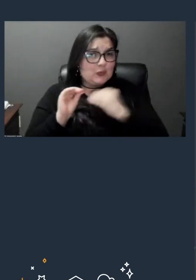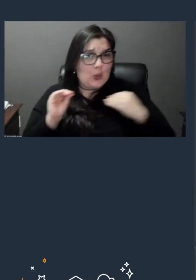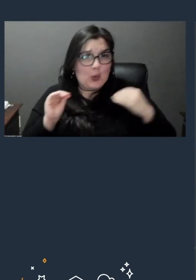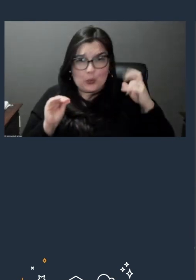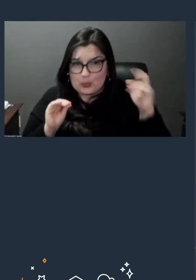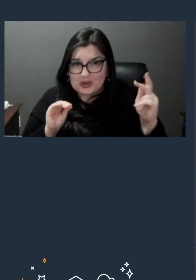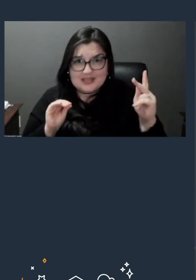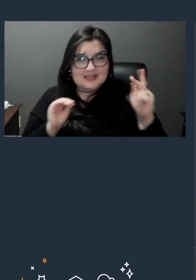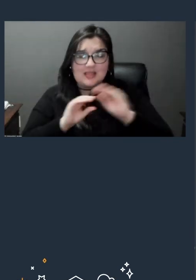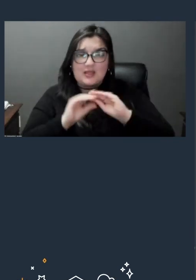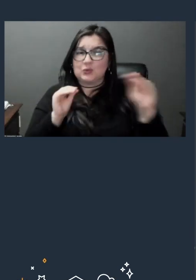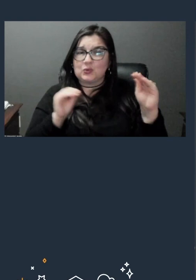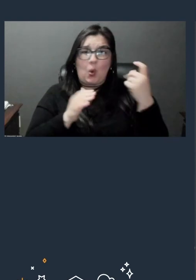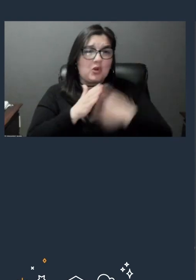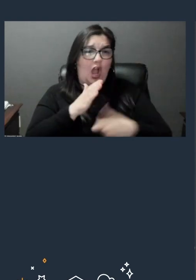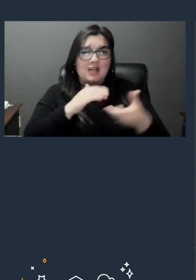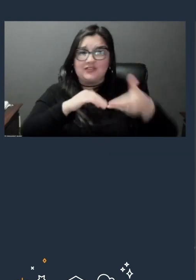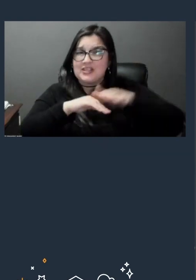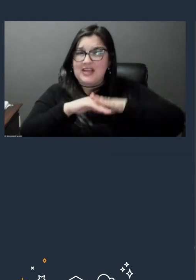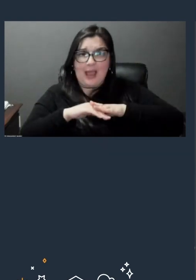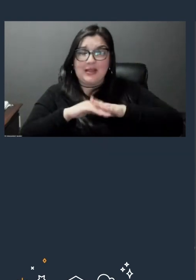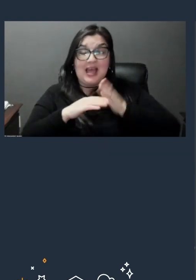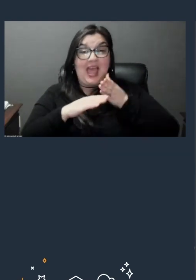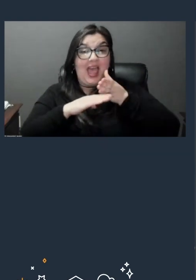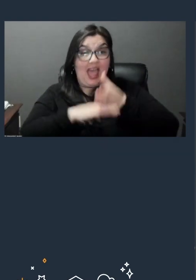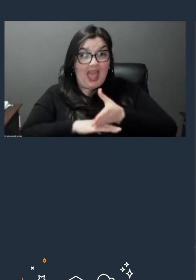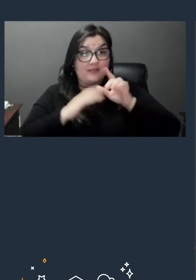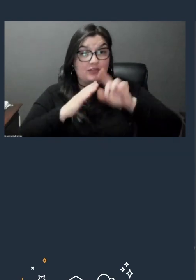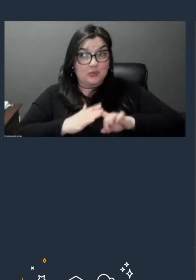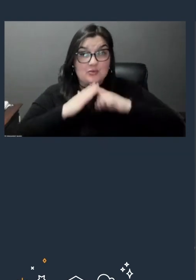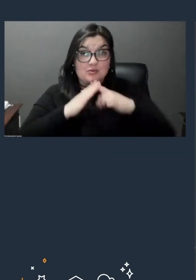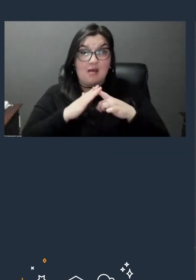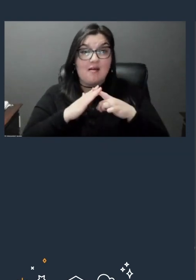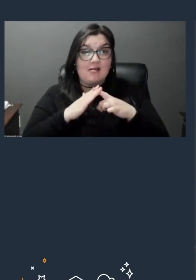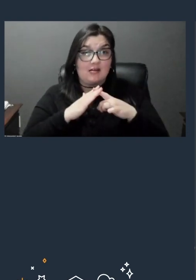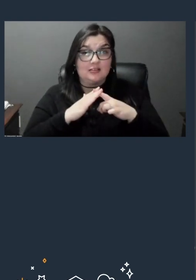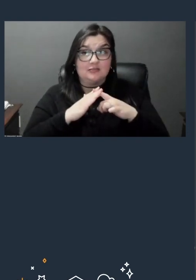So after you use start experiencing this level of analysis,